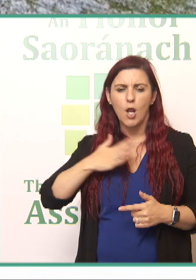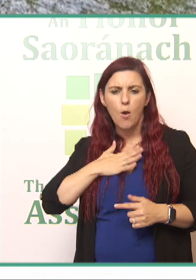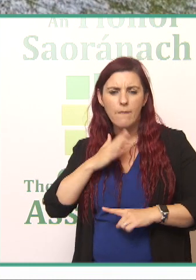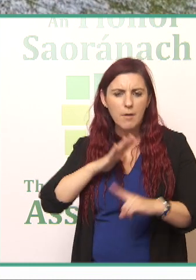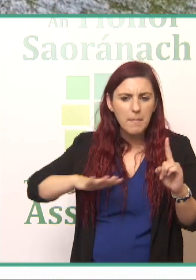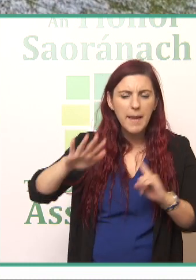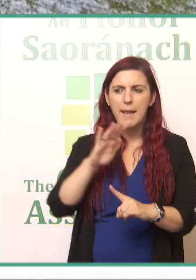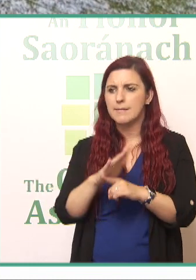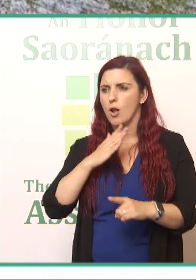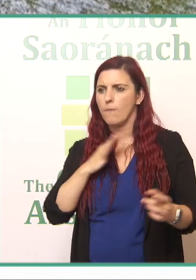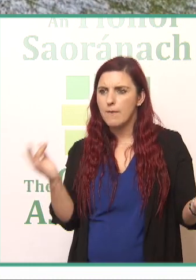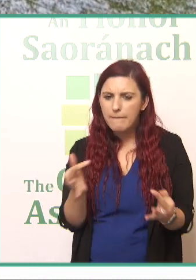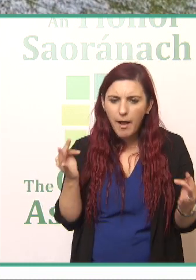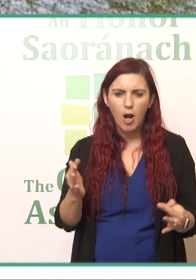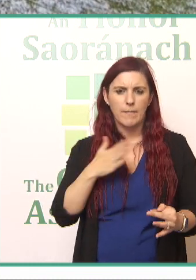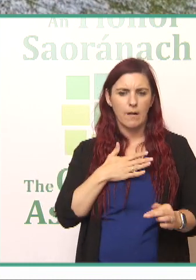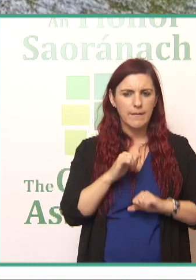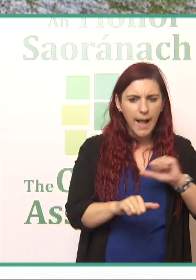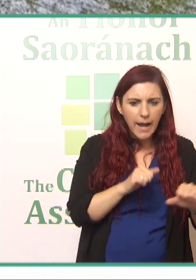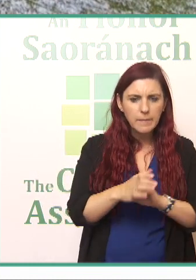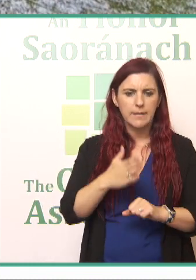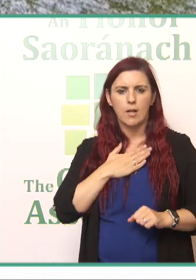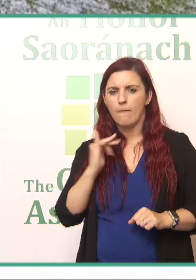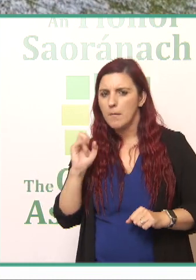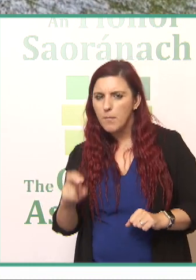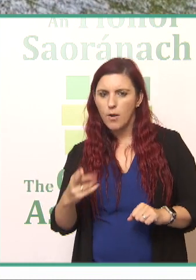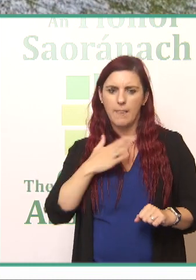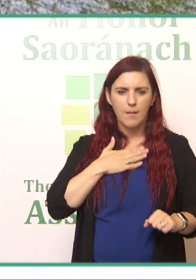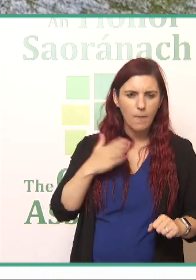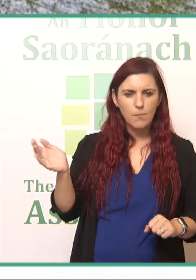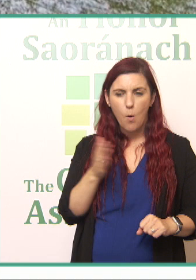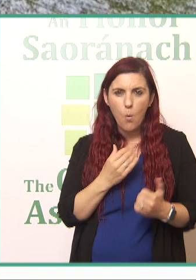their Farm they love their livestock they love the burn and they love the whole story of the barn and